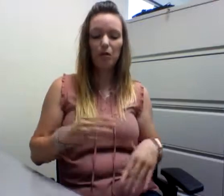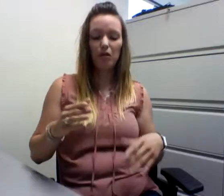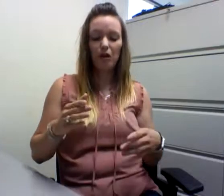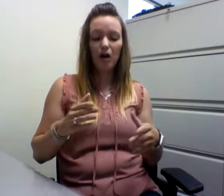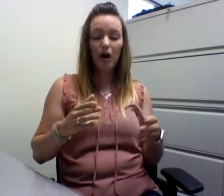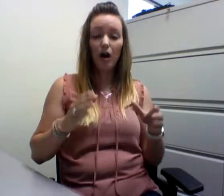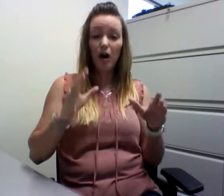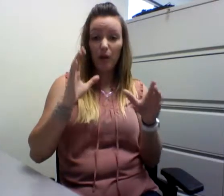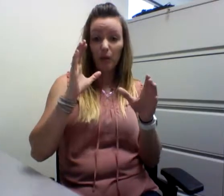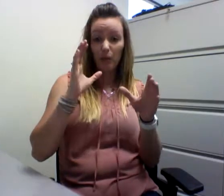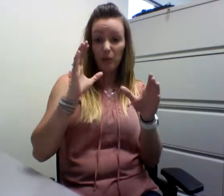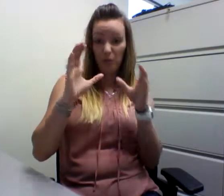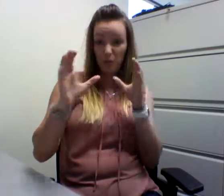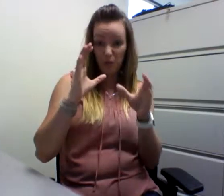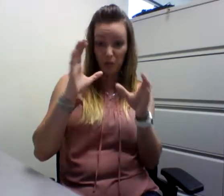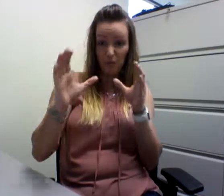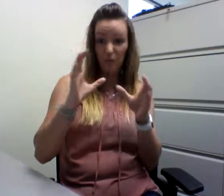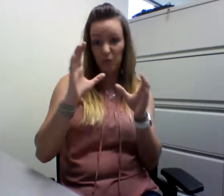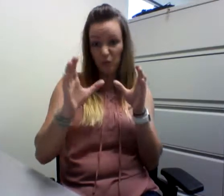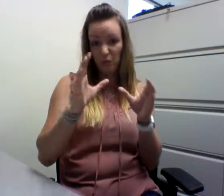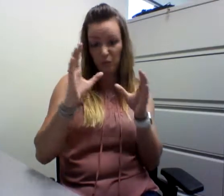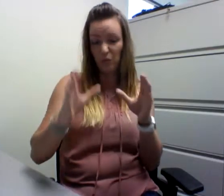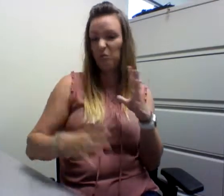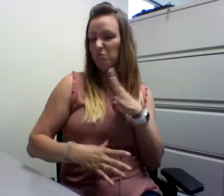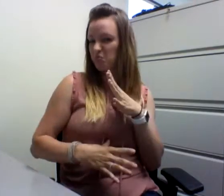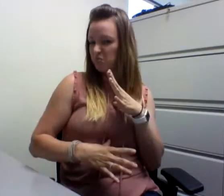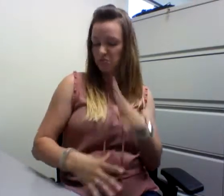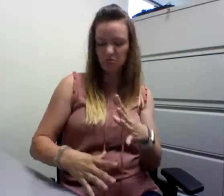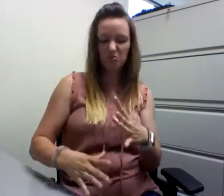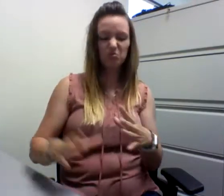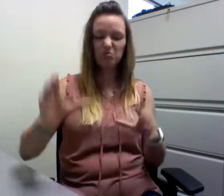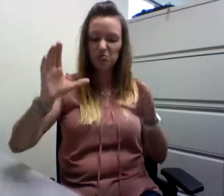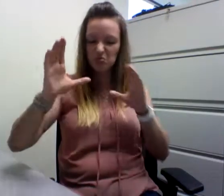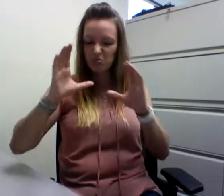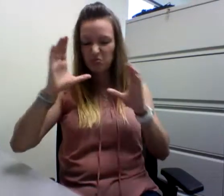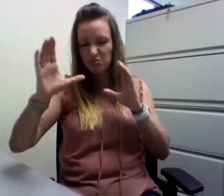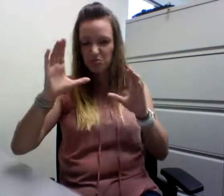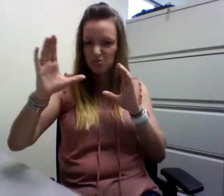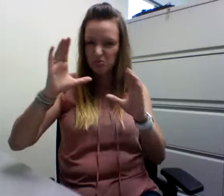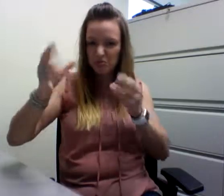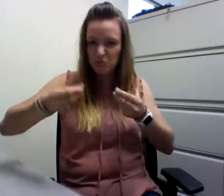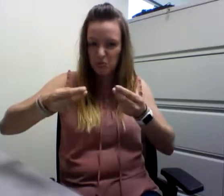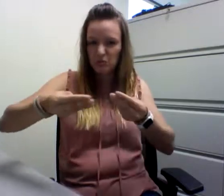He/she is born with total access to language